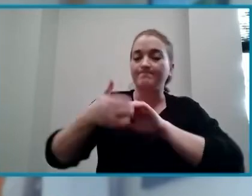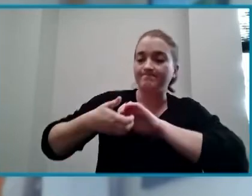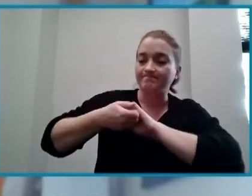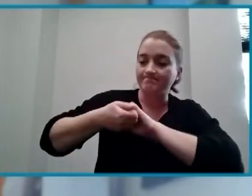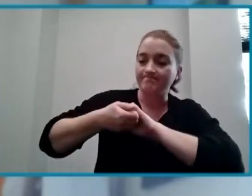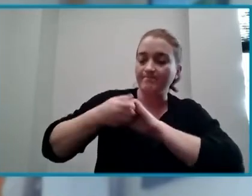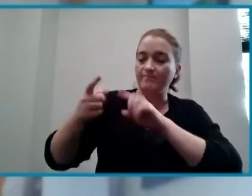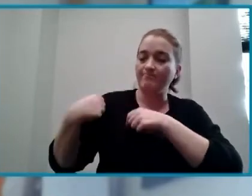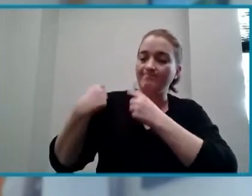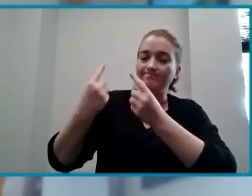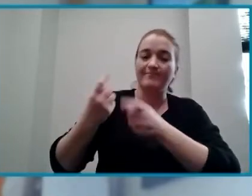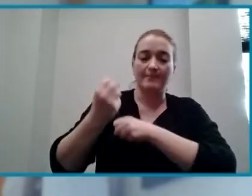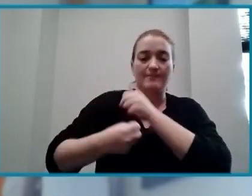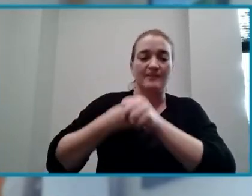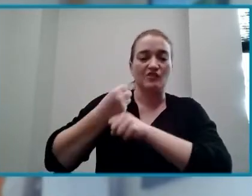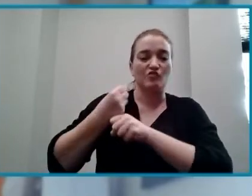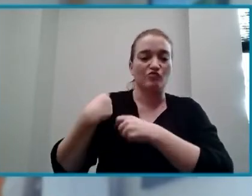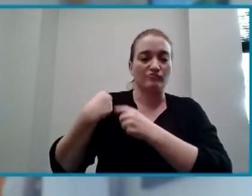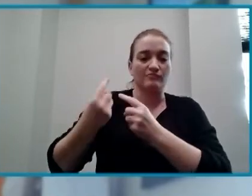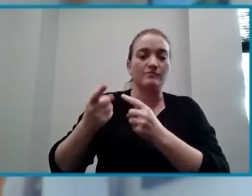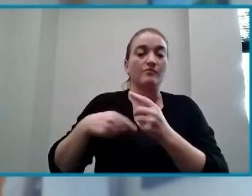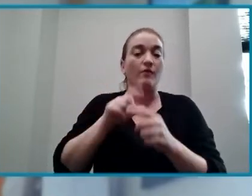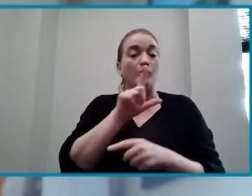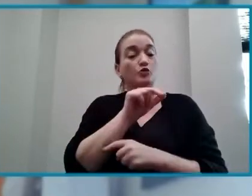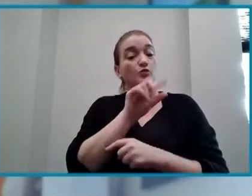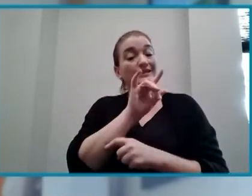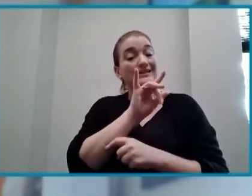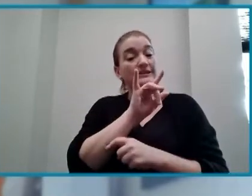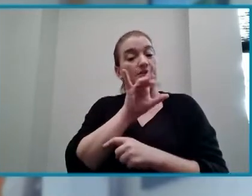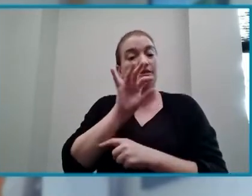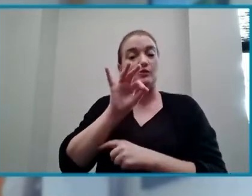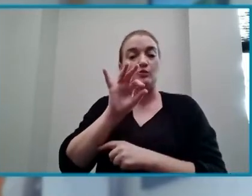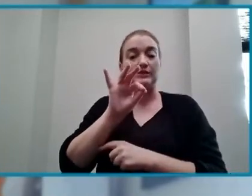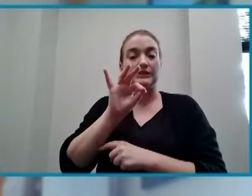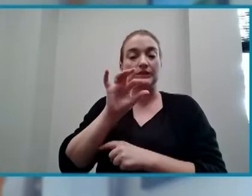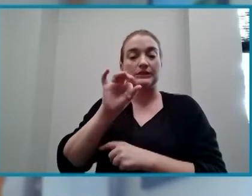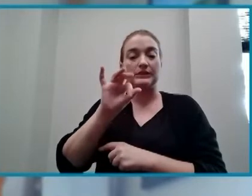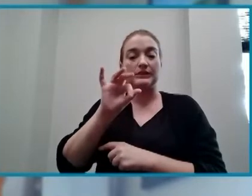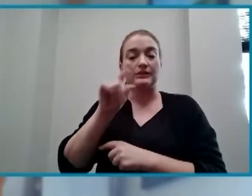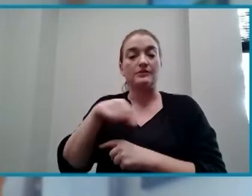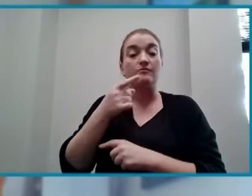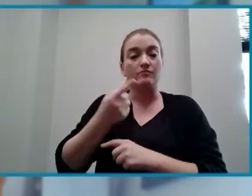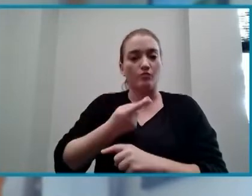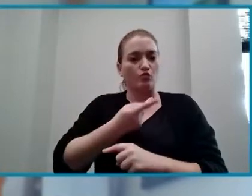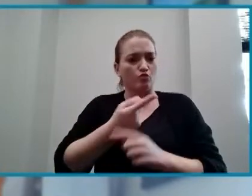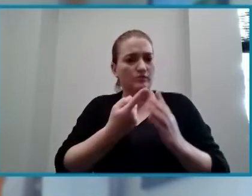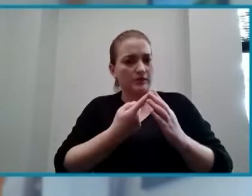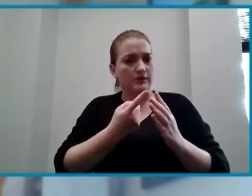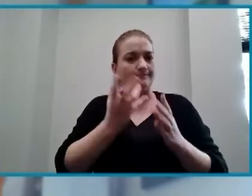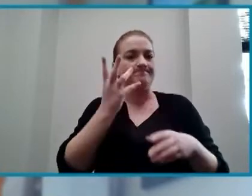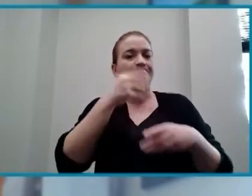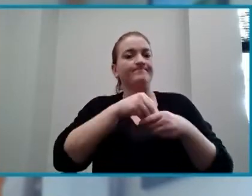in 2018, 2019, um, when we attended one of the summits that was held at, uh, Fort Hood in Texas.